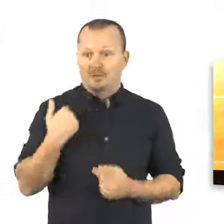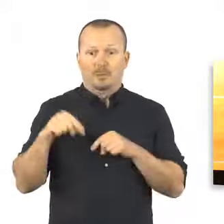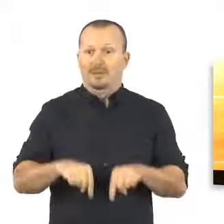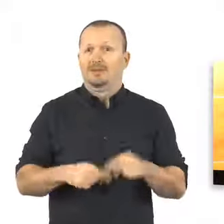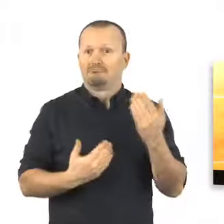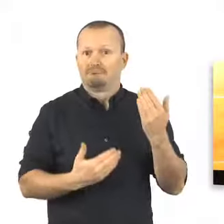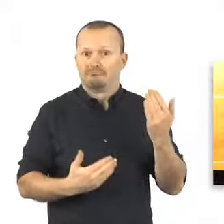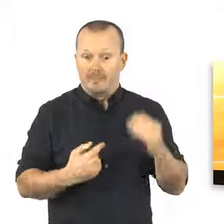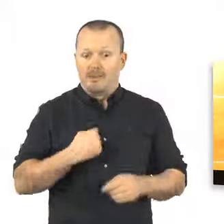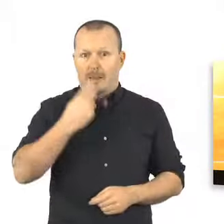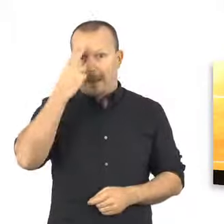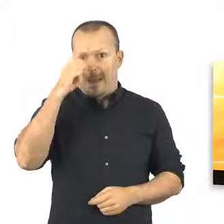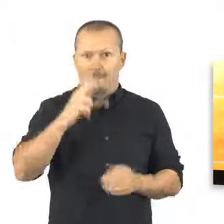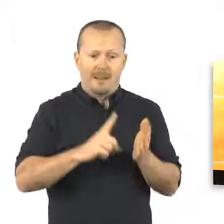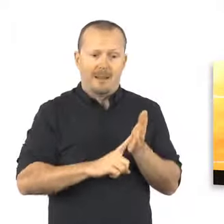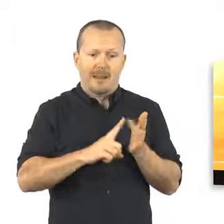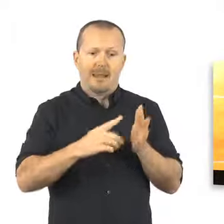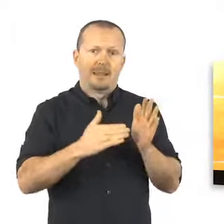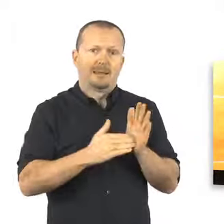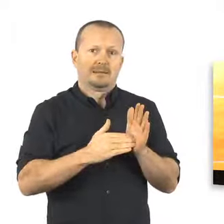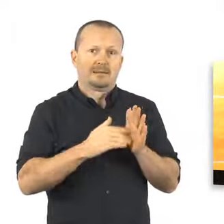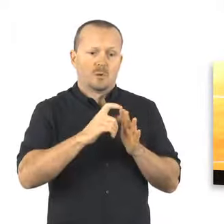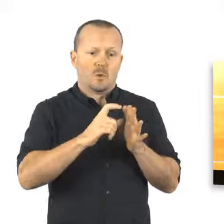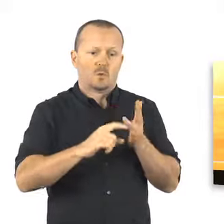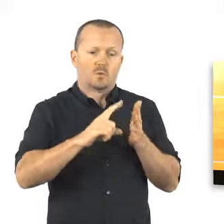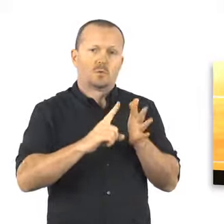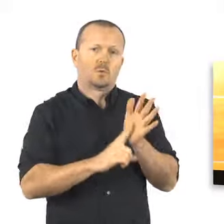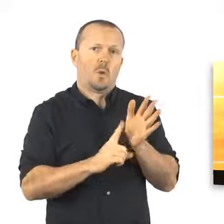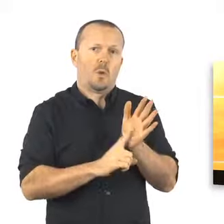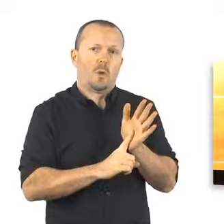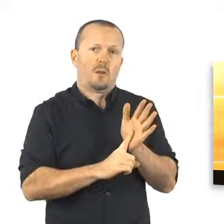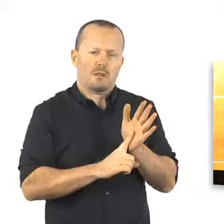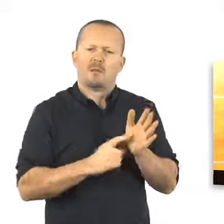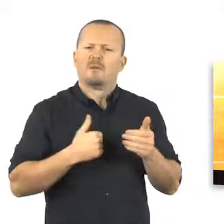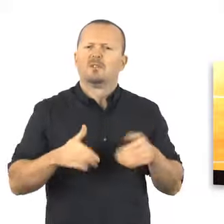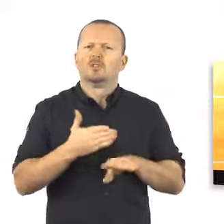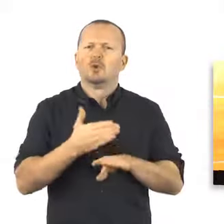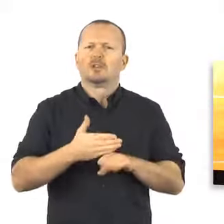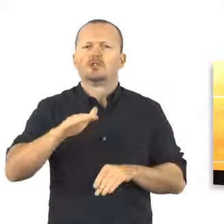Elizabeth: Tēnā koutou katoa. Hello it’s lovely to be here. My name is Liz Doell and